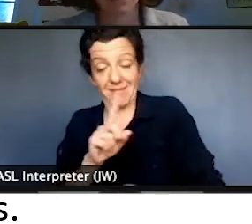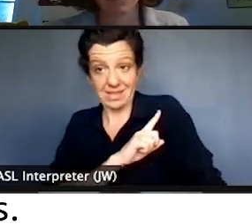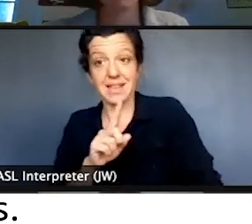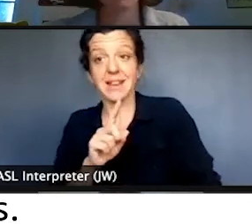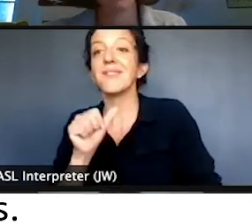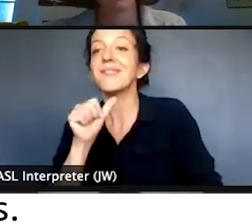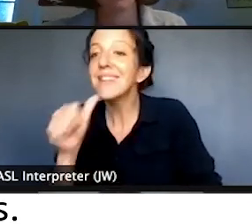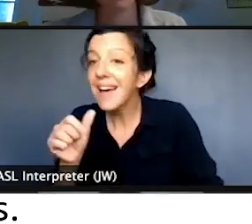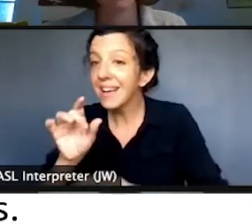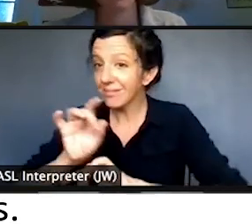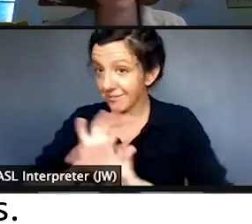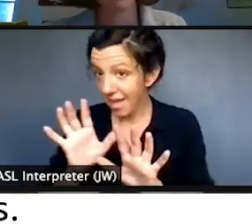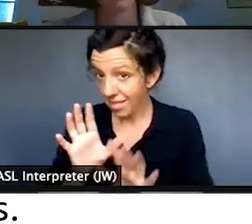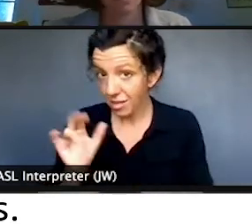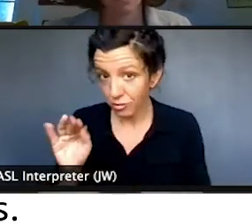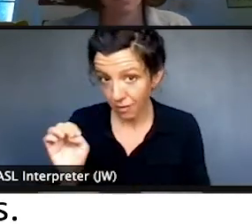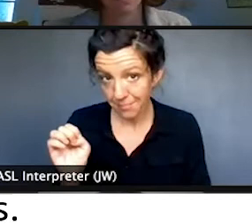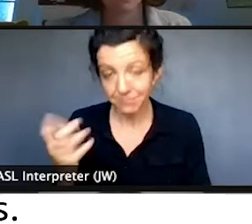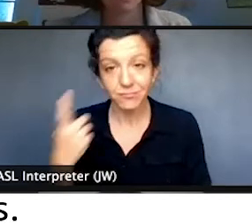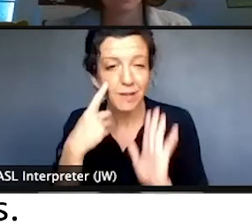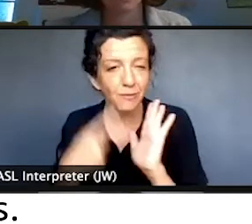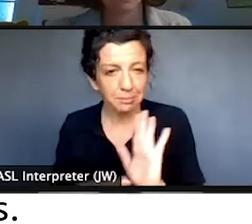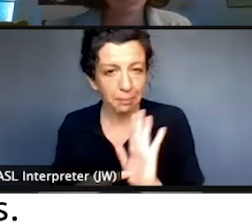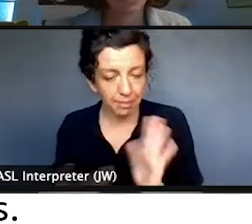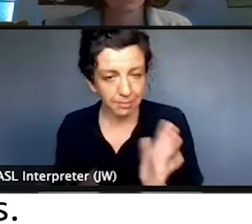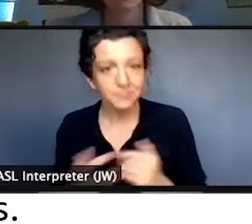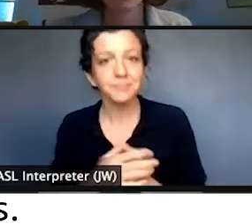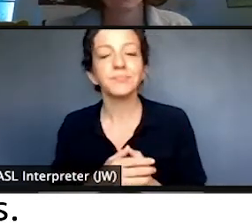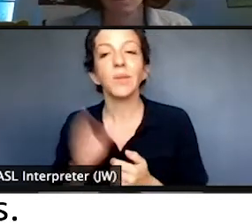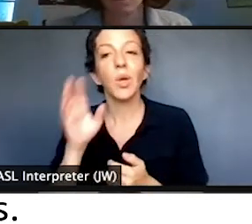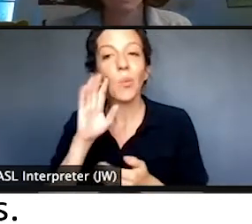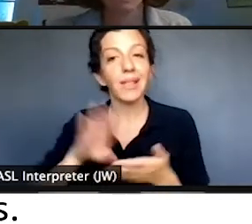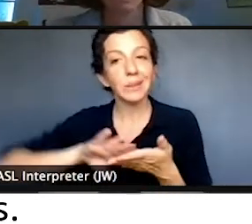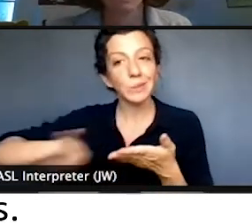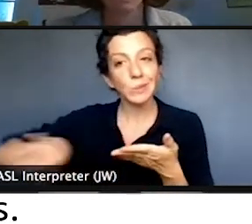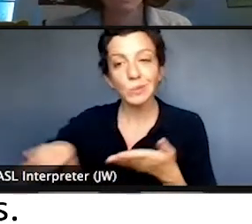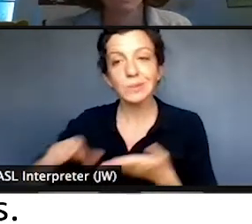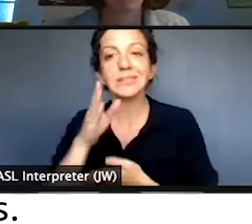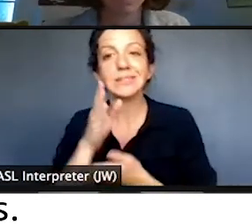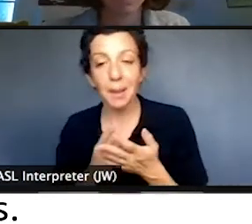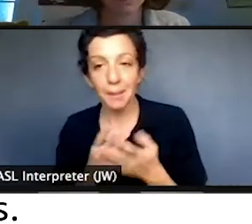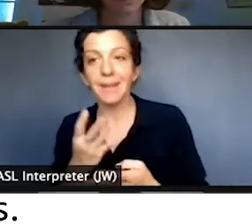around how individuals such as judges or prosecutors will respond to the changes.